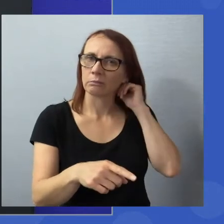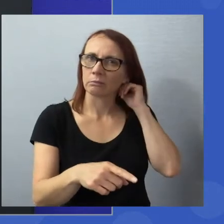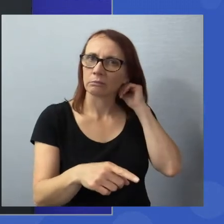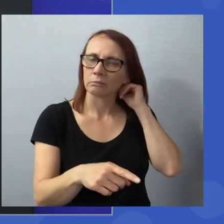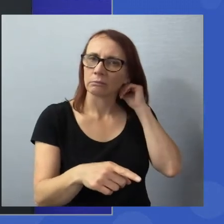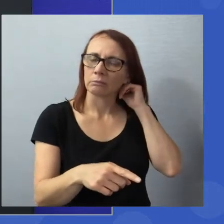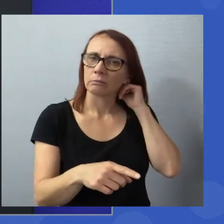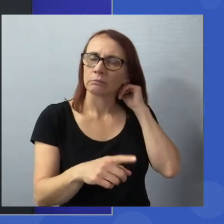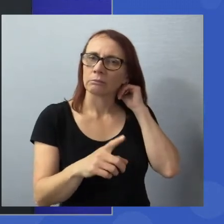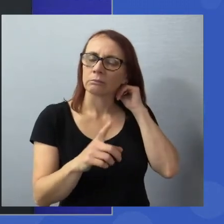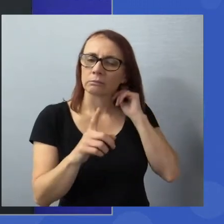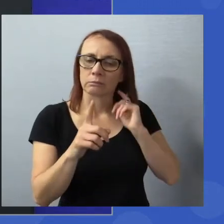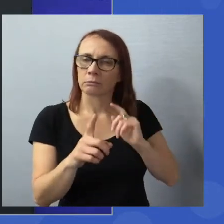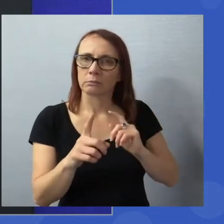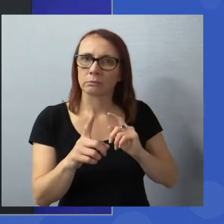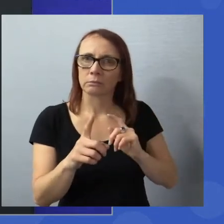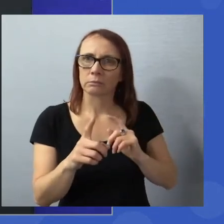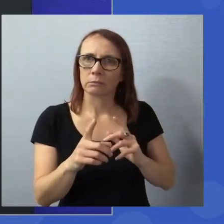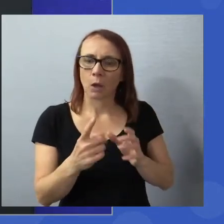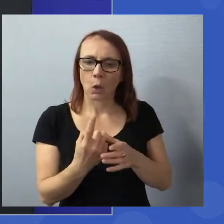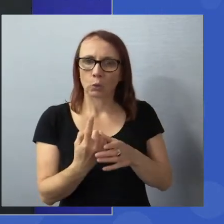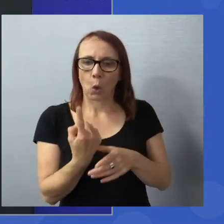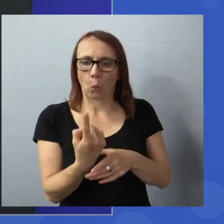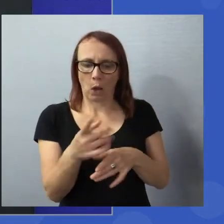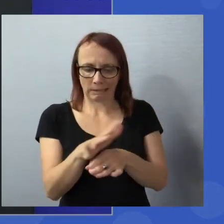the point is that that doesn't a self-contained area that we can that we